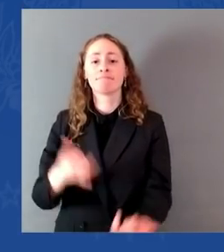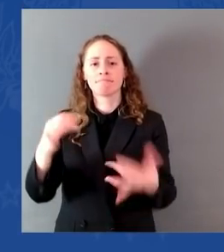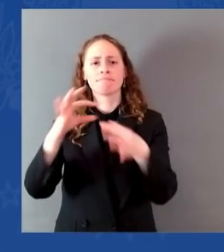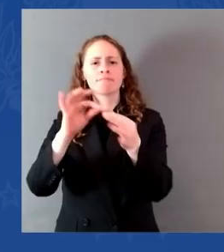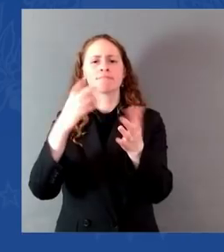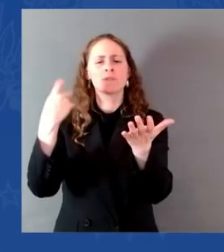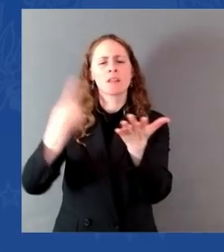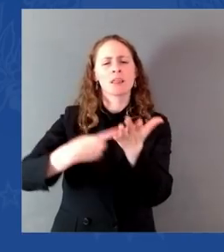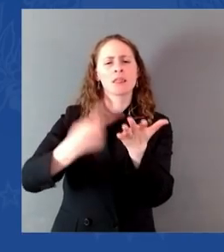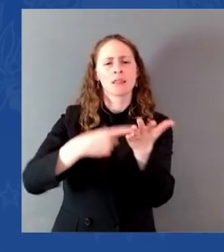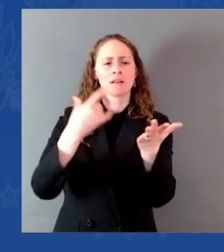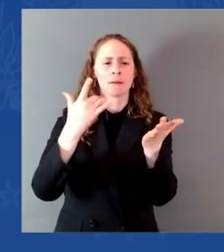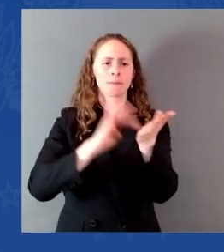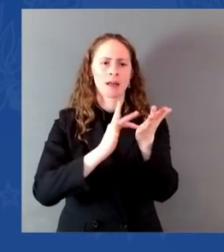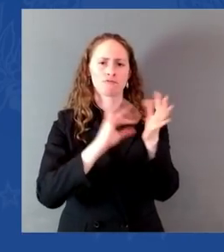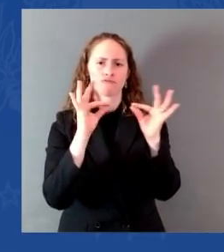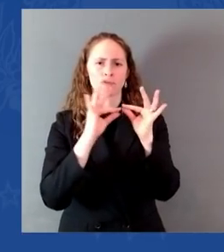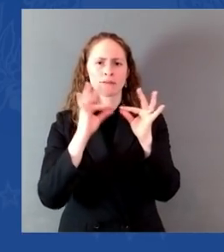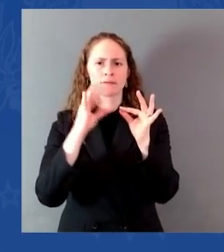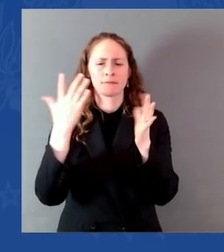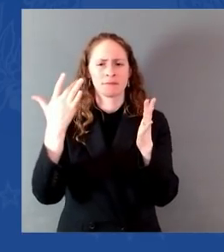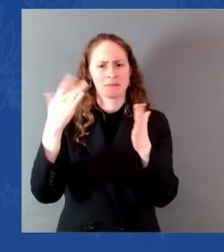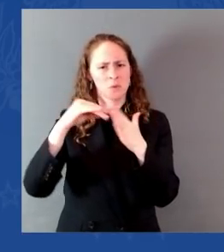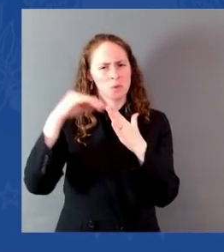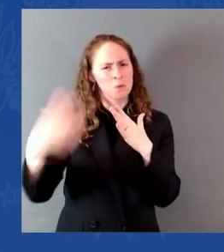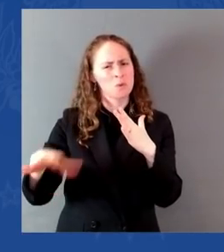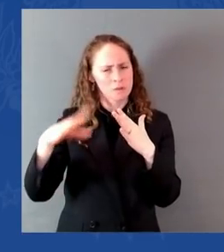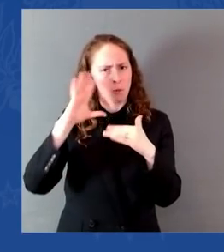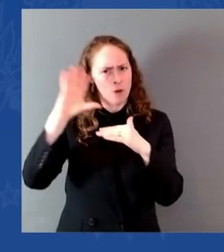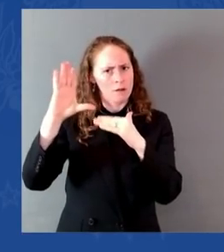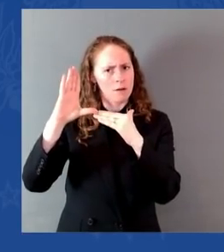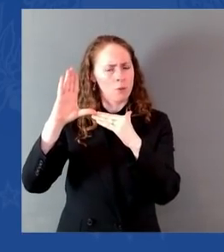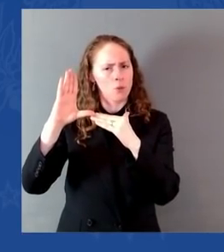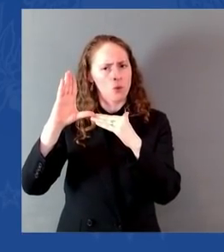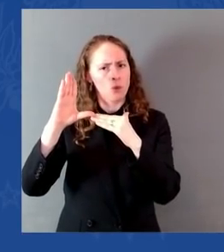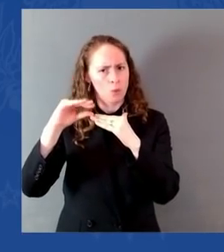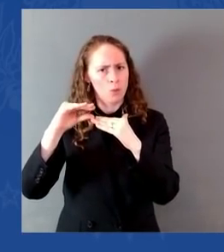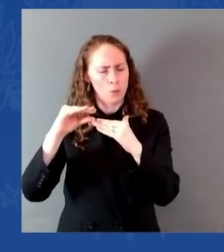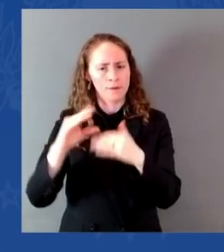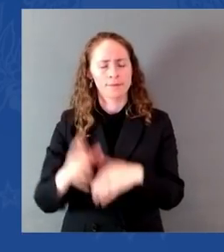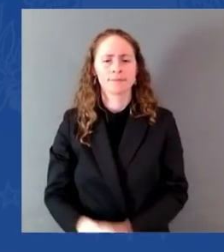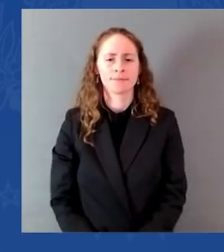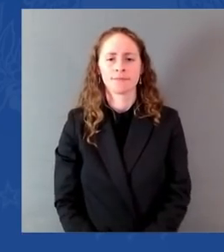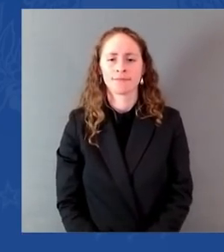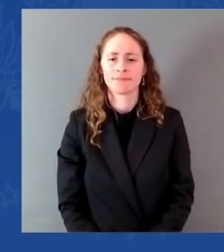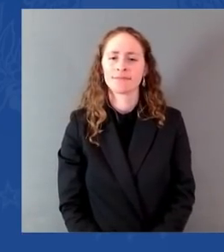who told me the cost of insulin for her diabetes -- just to stay -- Type 1 diabetes --